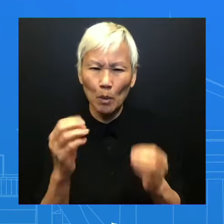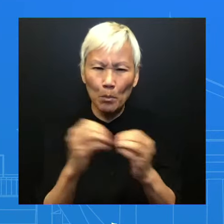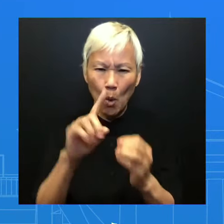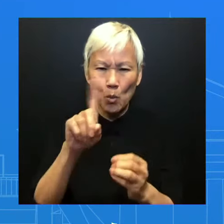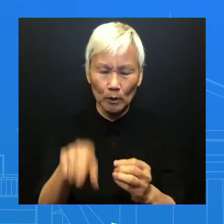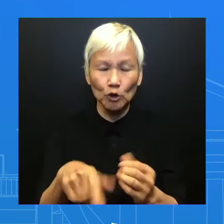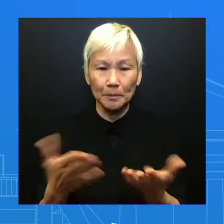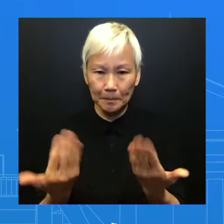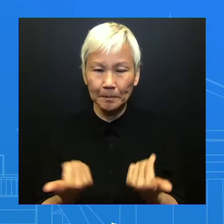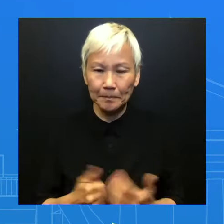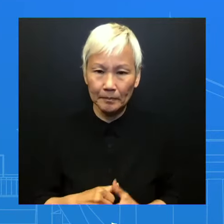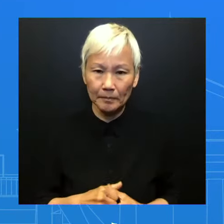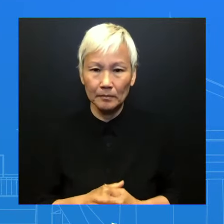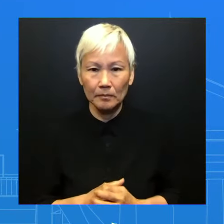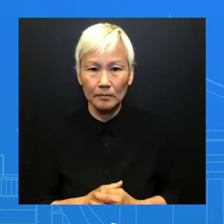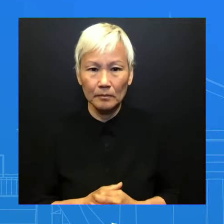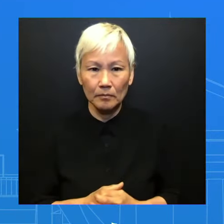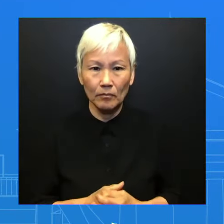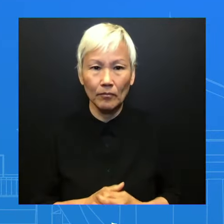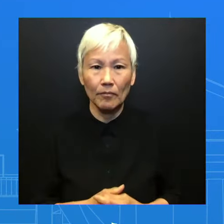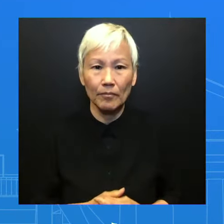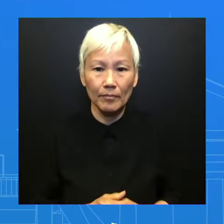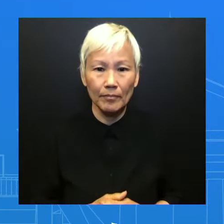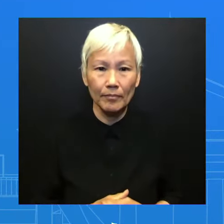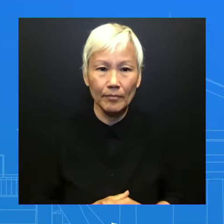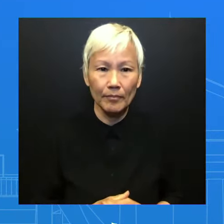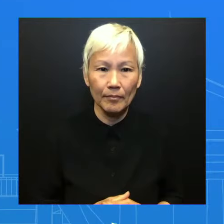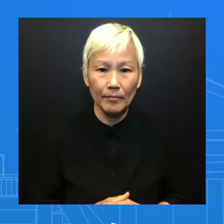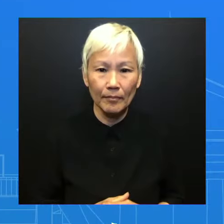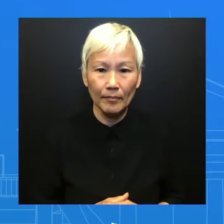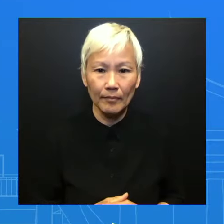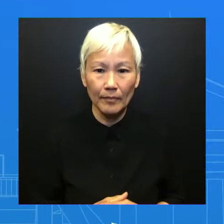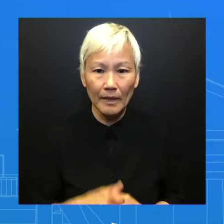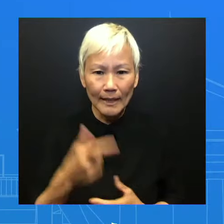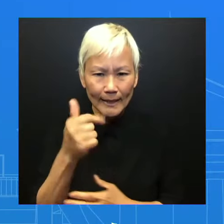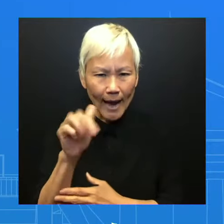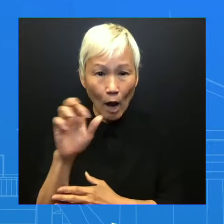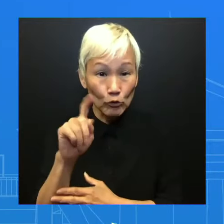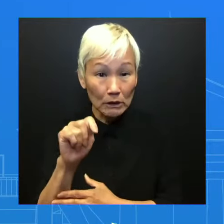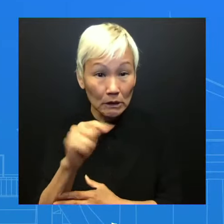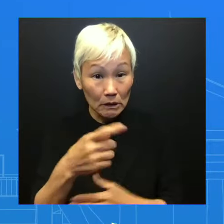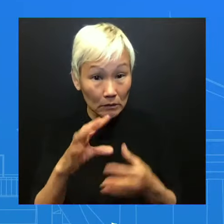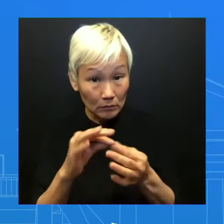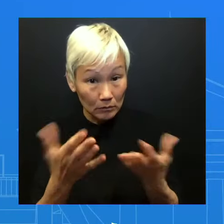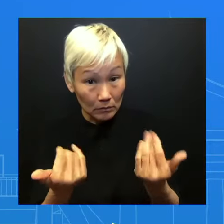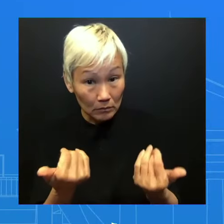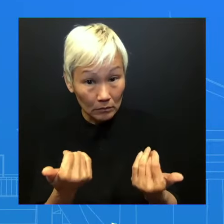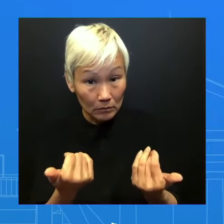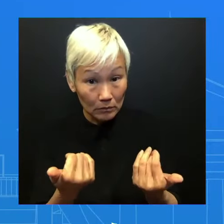The Press: Everybody needs -- it's open press, so everybody needs to gather. Ms. Jean-Pierre: Okay. Well, we'll -- we'll do the best that we can. Go ahead, Garrett.